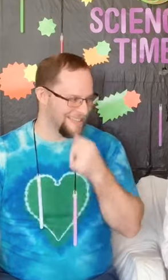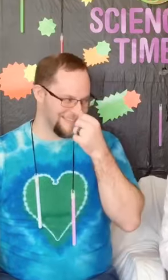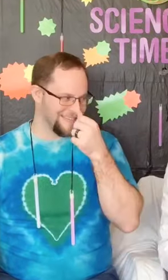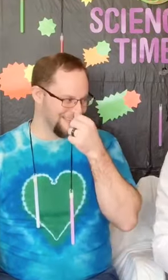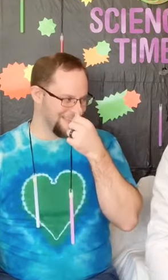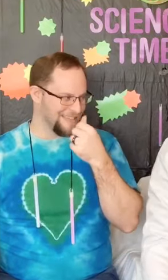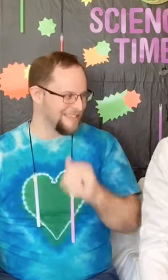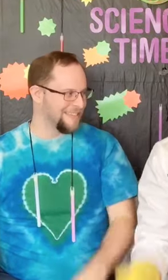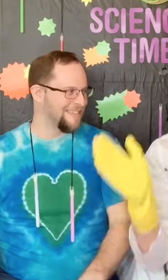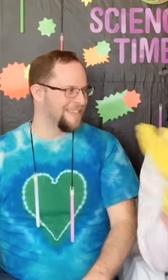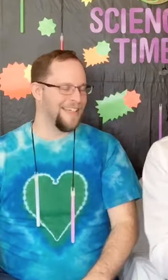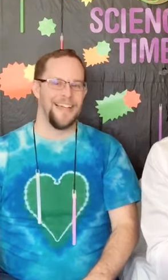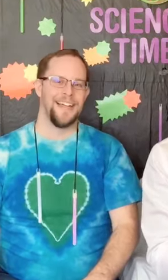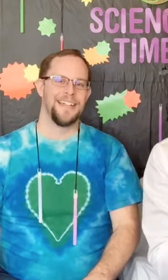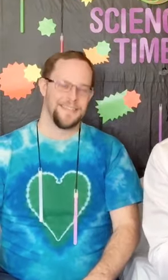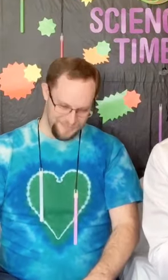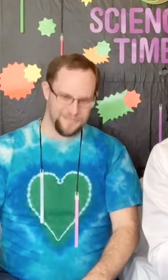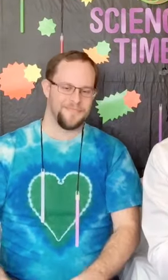enough science for today. Thank you everybody for